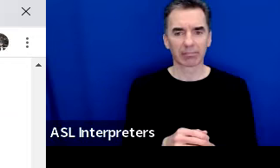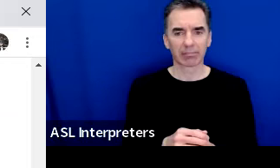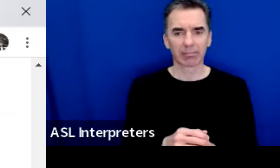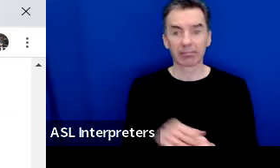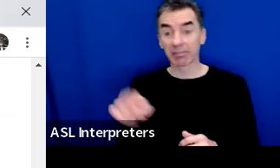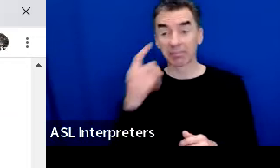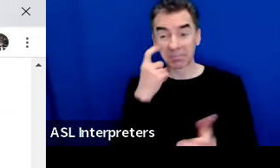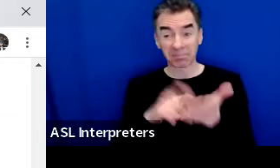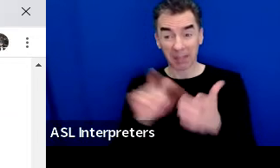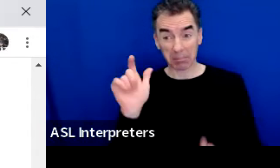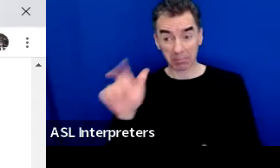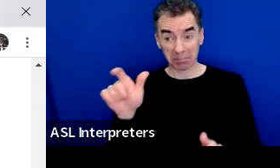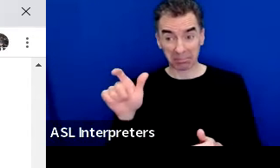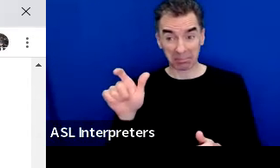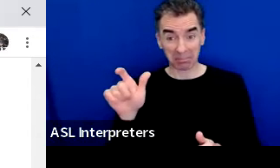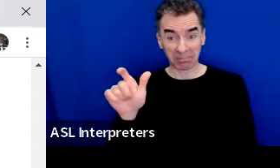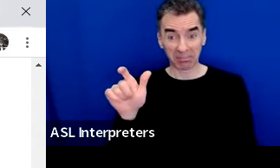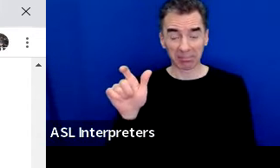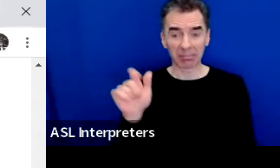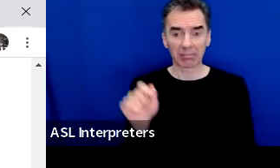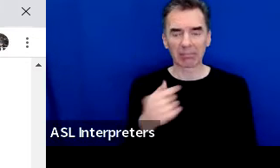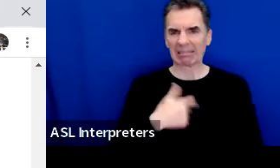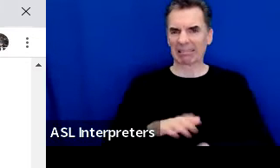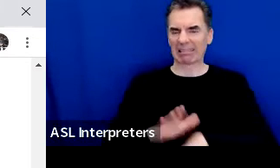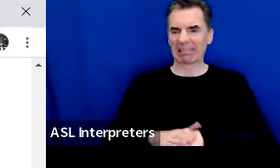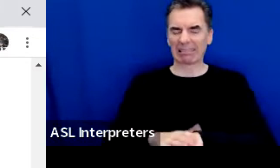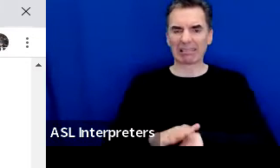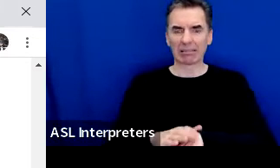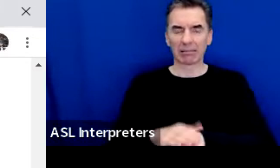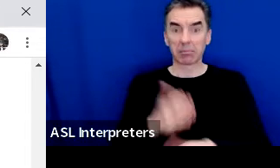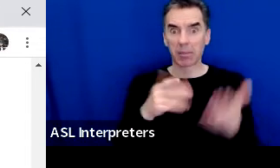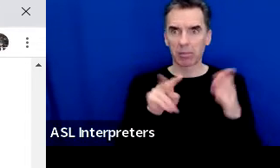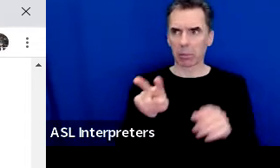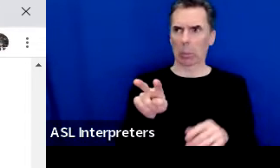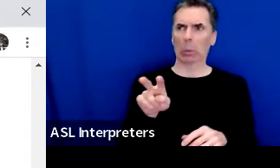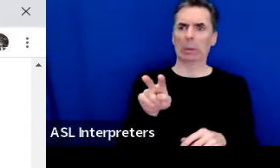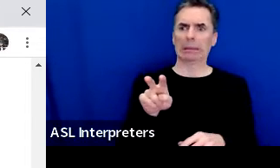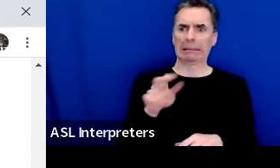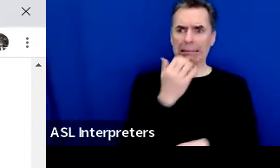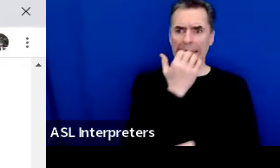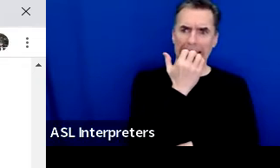and I want to warn you, this may scare you if you hate computer code,